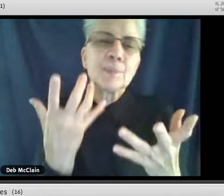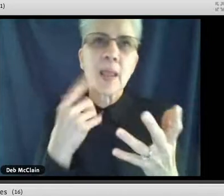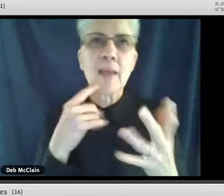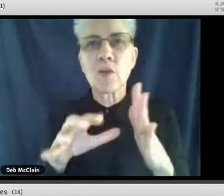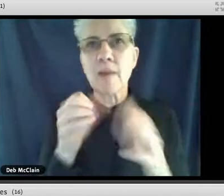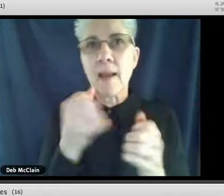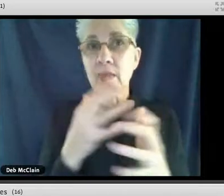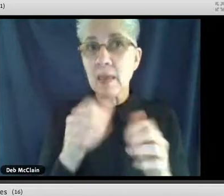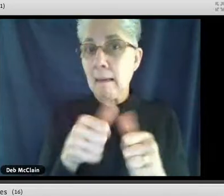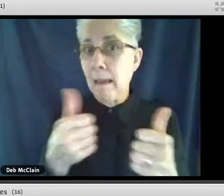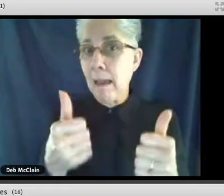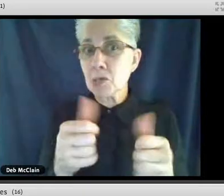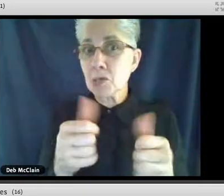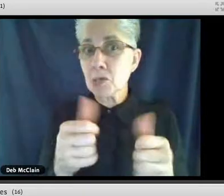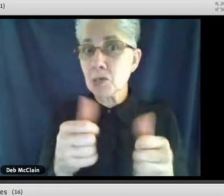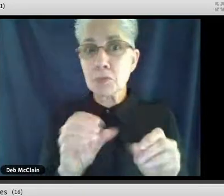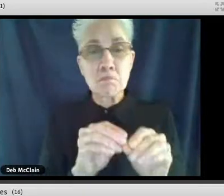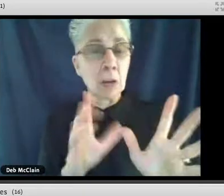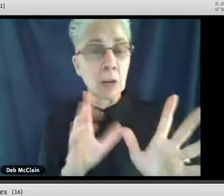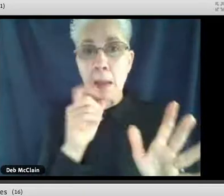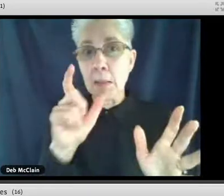is fairly clear forward, you might not need to know that.